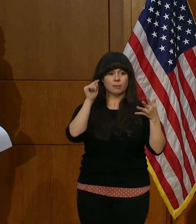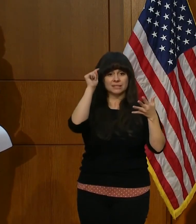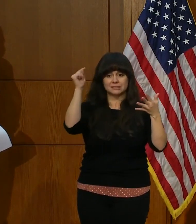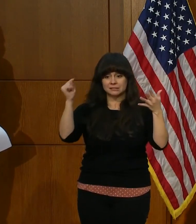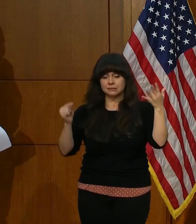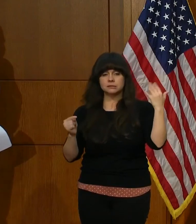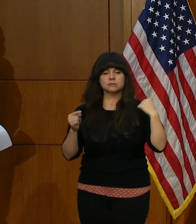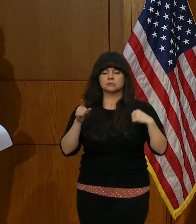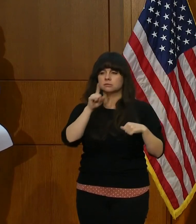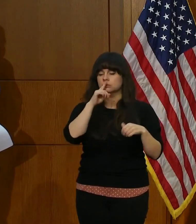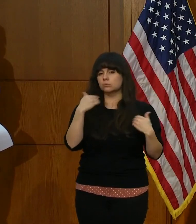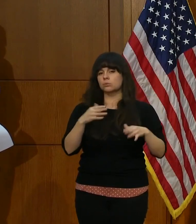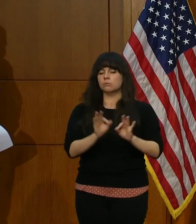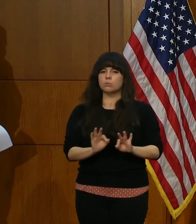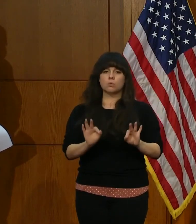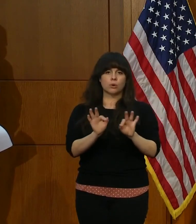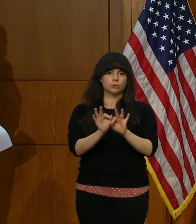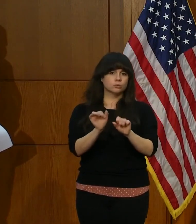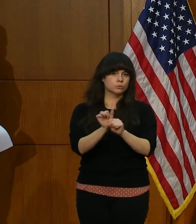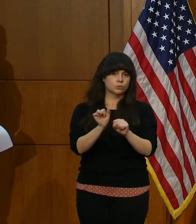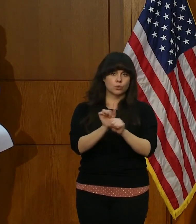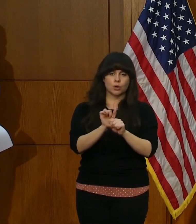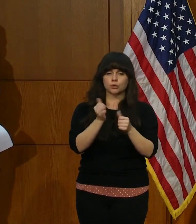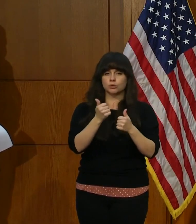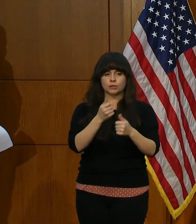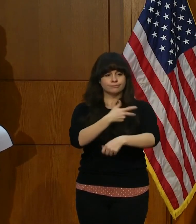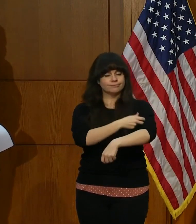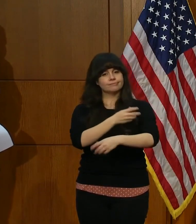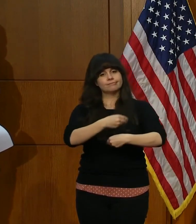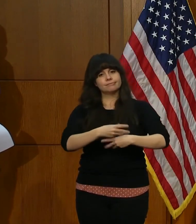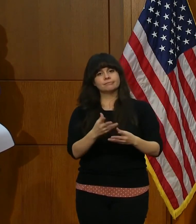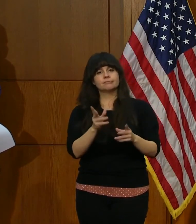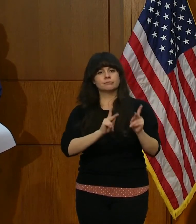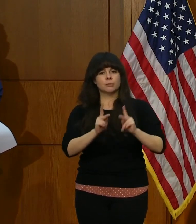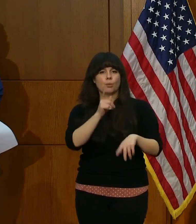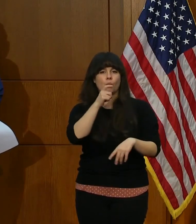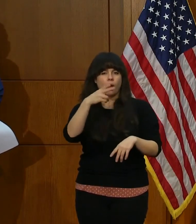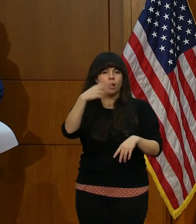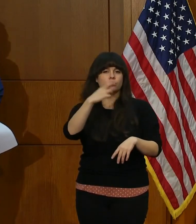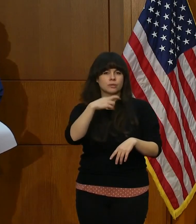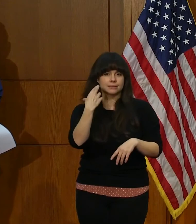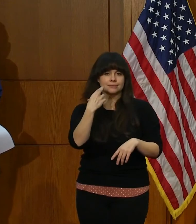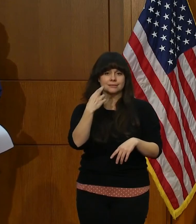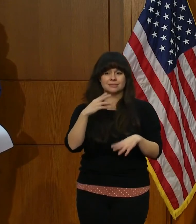PHARMACIES ARE DOING VERY IMPORTANT WORK REACHING PEOPLE